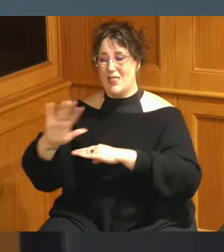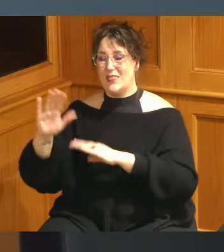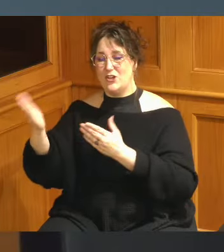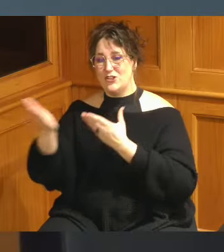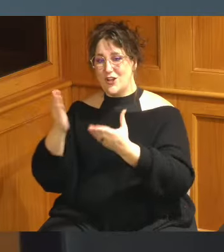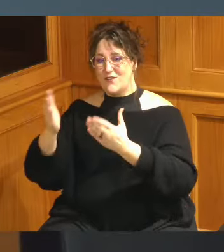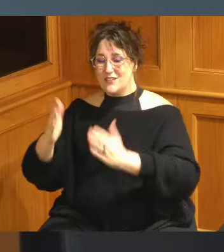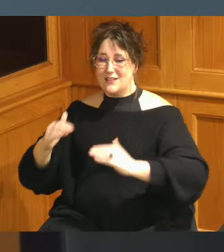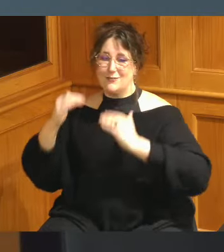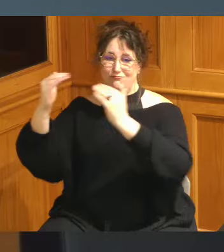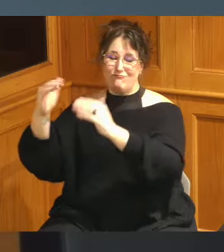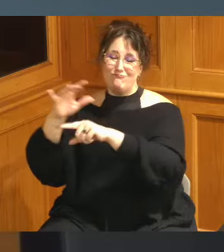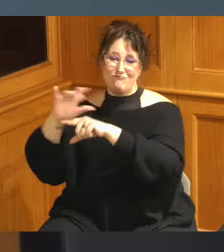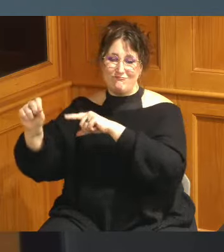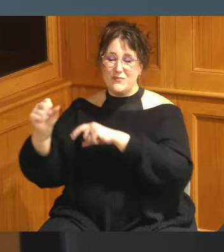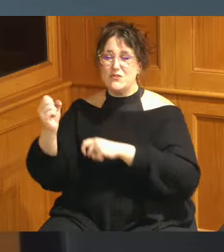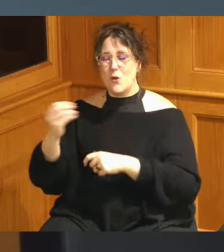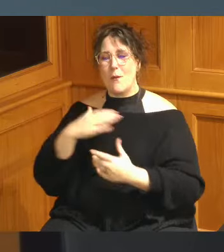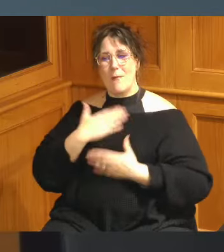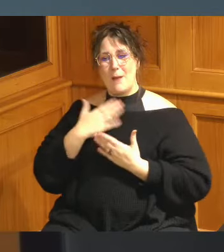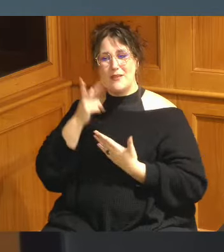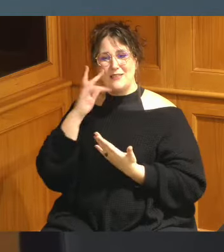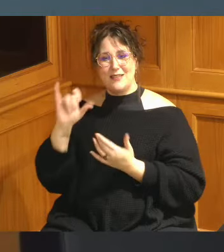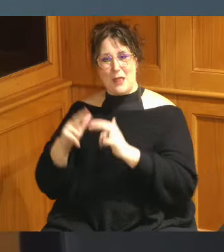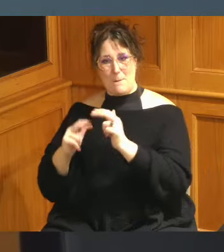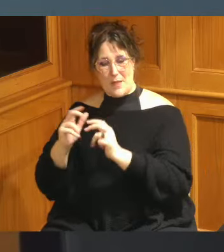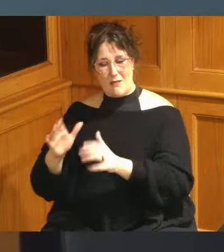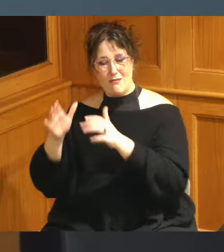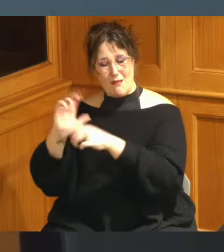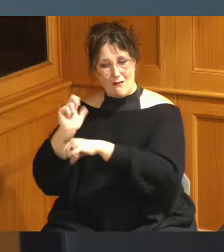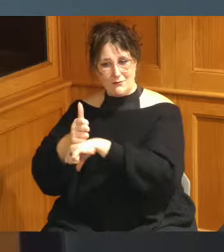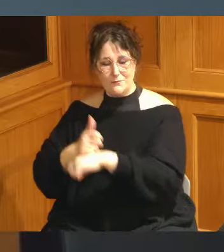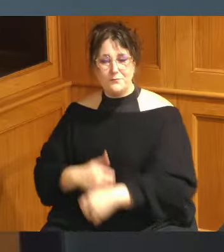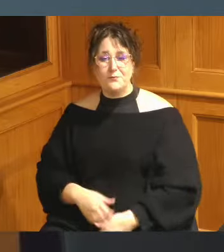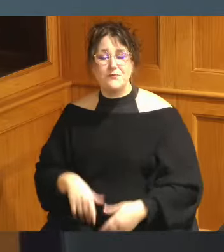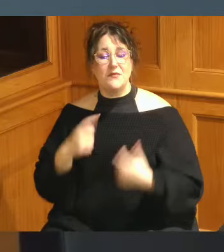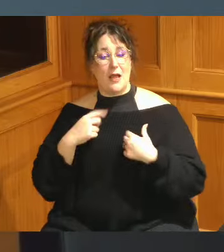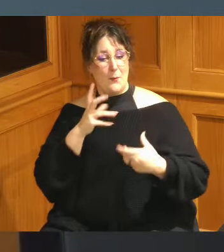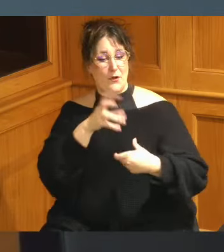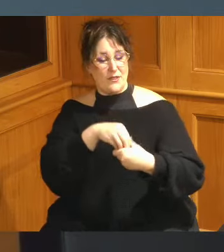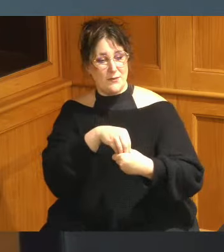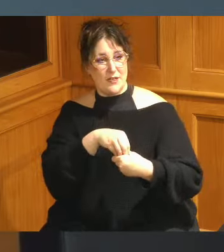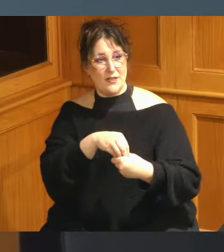efficient. So, was glad to see that happen. also participated in an executive session